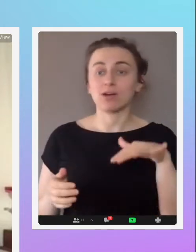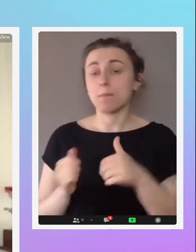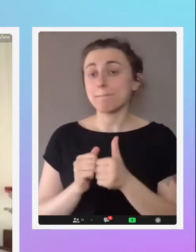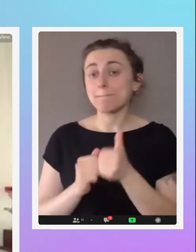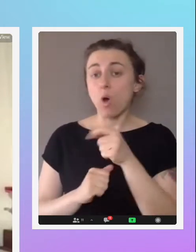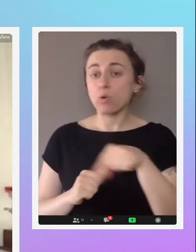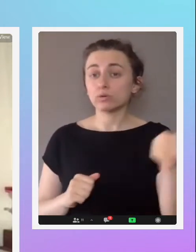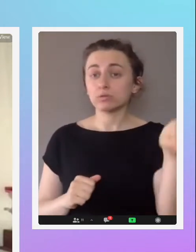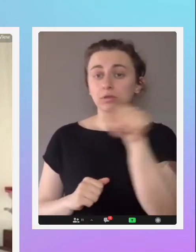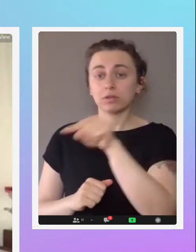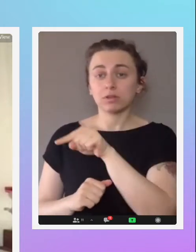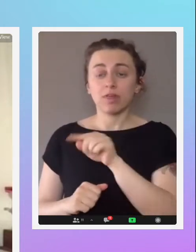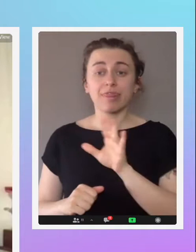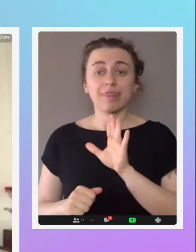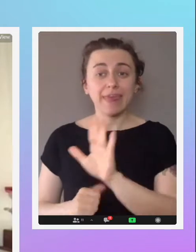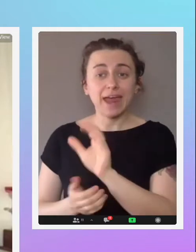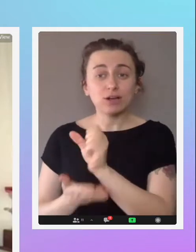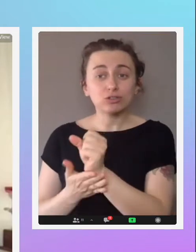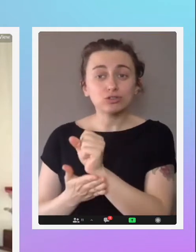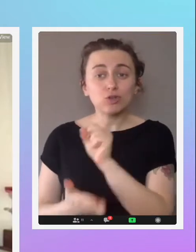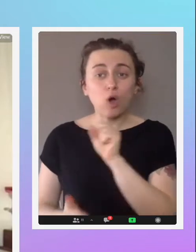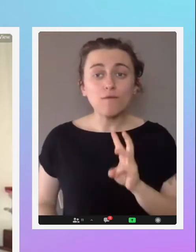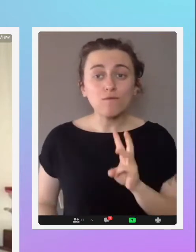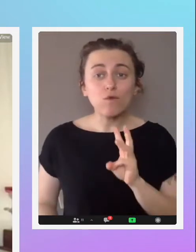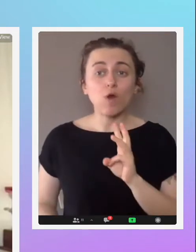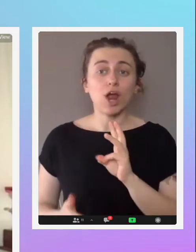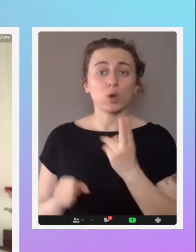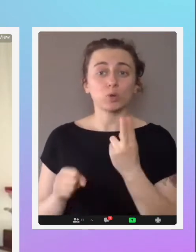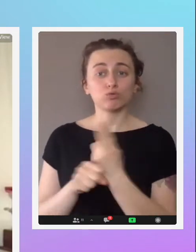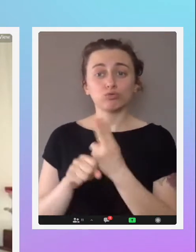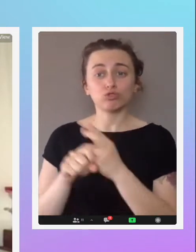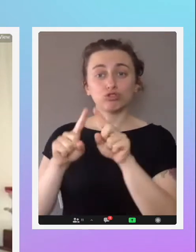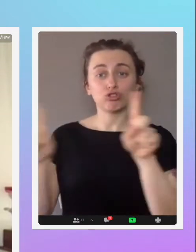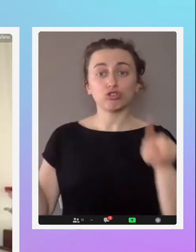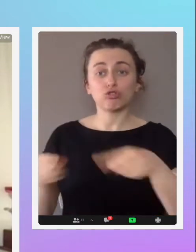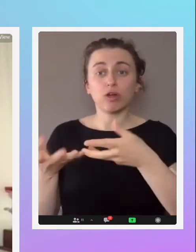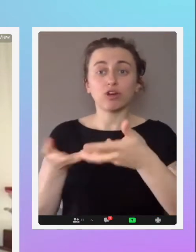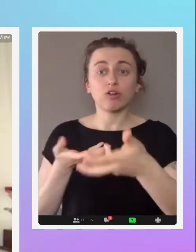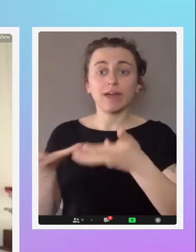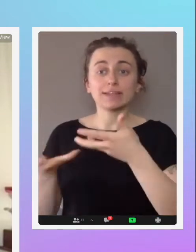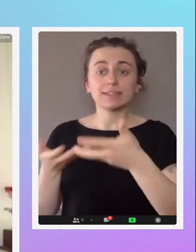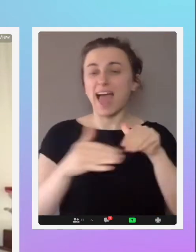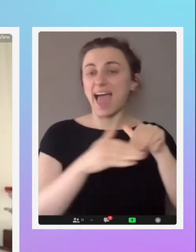their software, their user interfaces accessible. It's not because they're stupid.